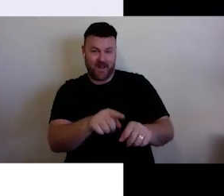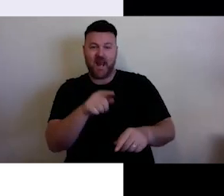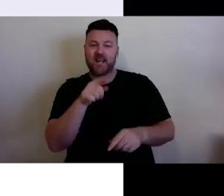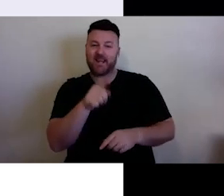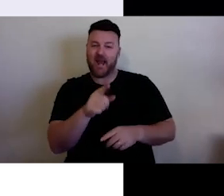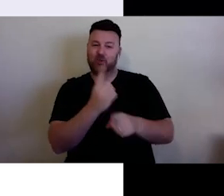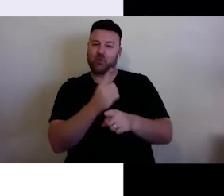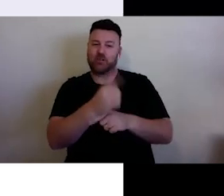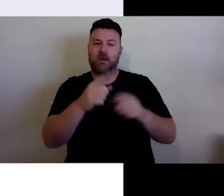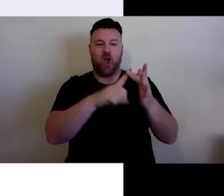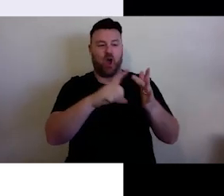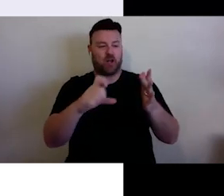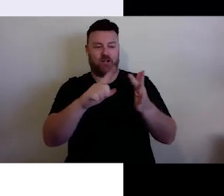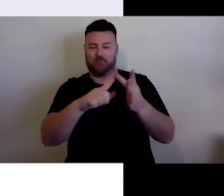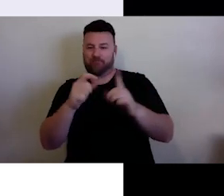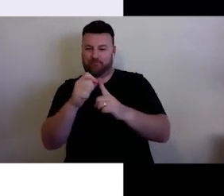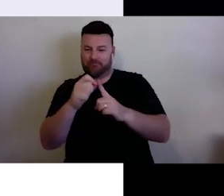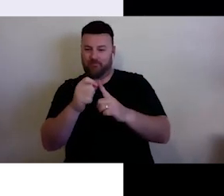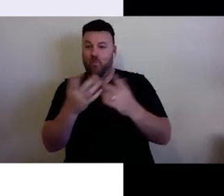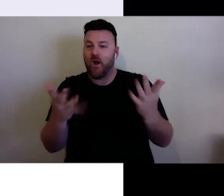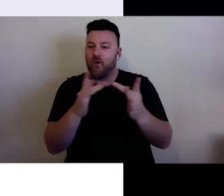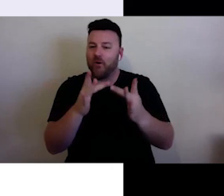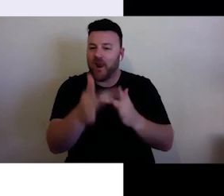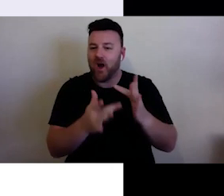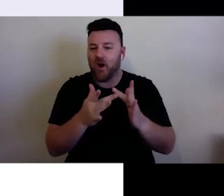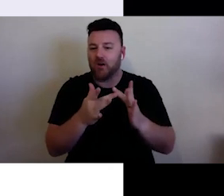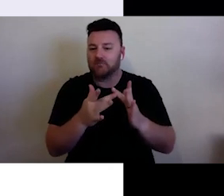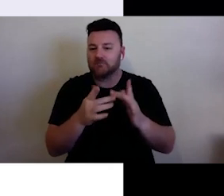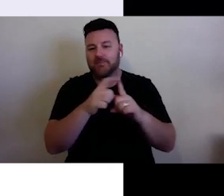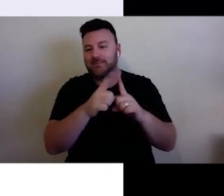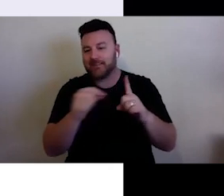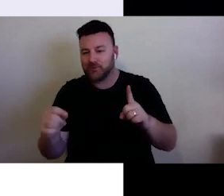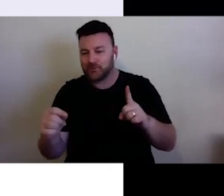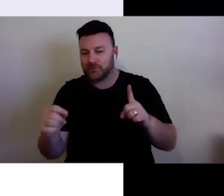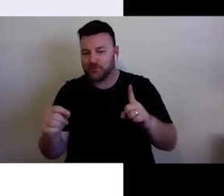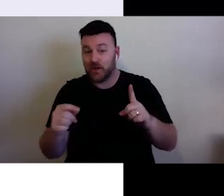digital space. And what does it mean for these rights when we're dealing